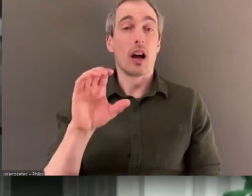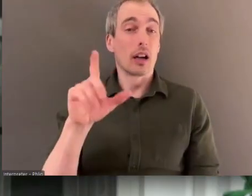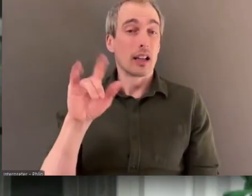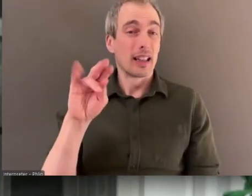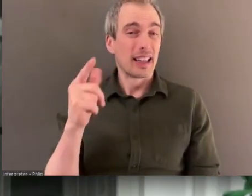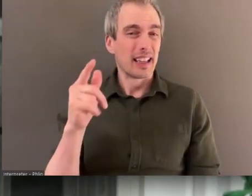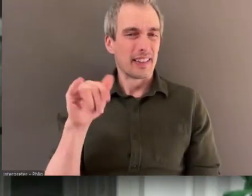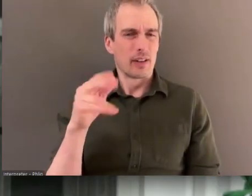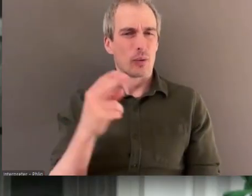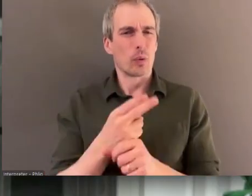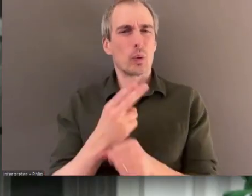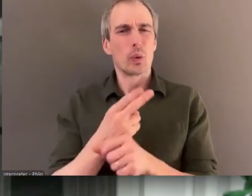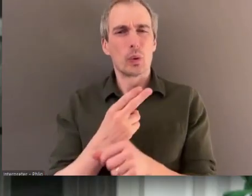document semantics.